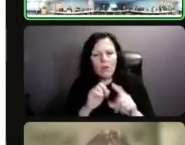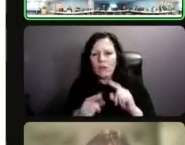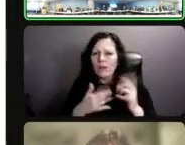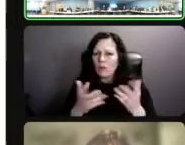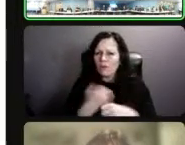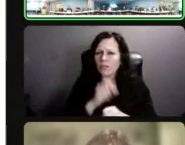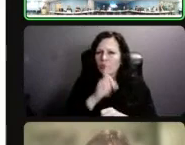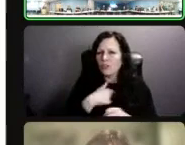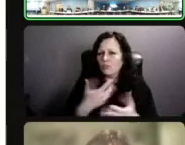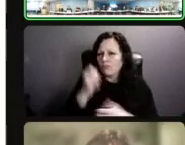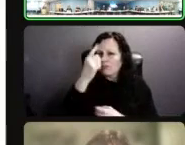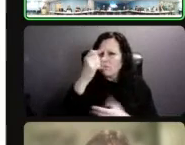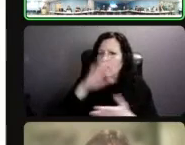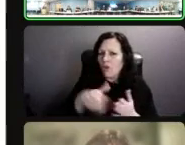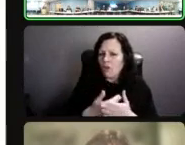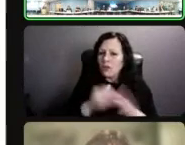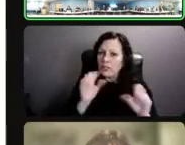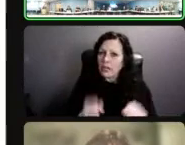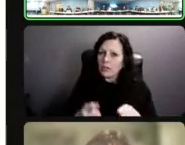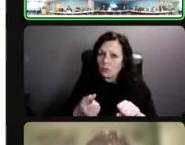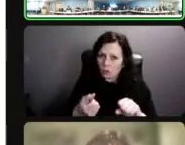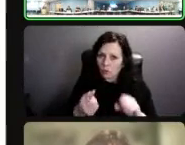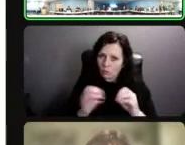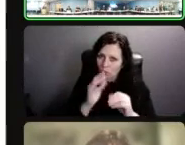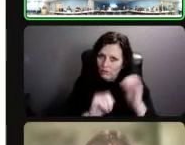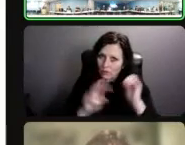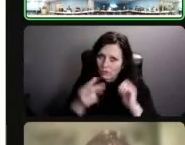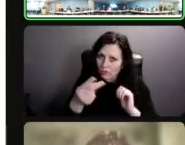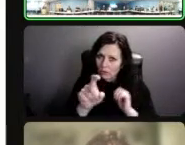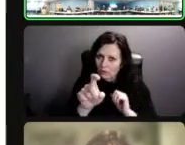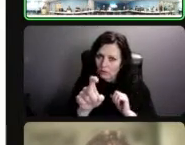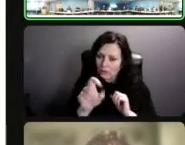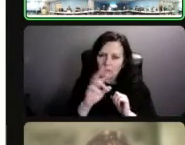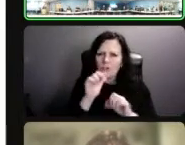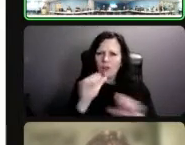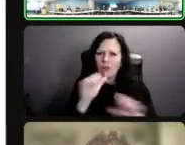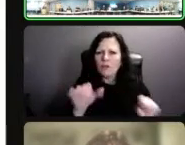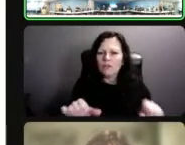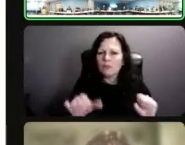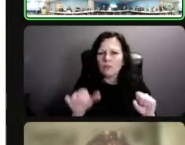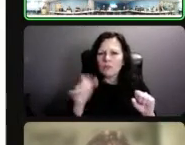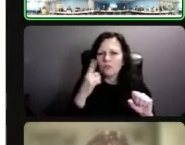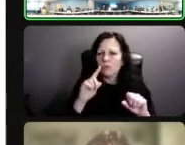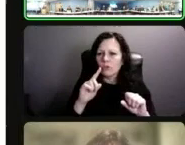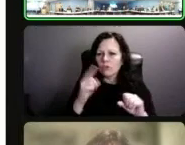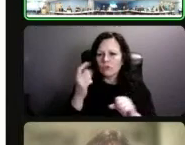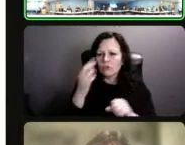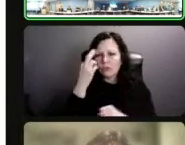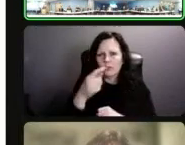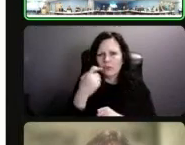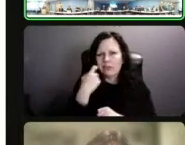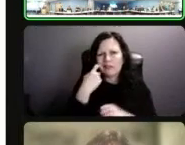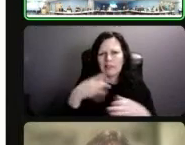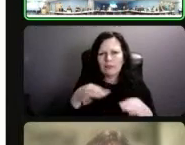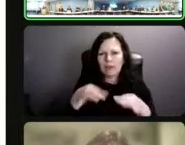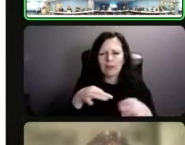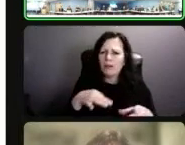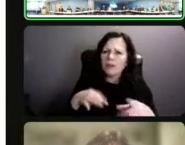IT'S NOT THAT I'M PROPOSING WE GO ABOVE IT. I WANT TO MAKE SURE I